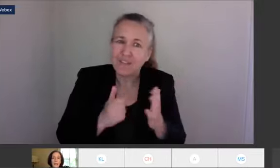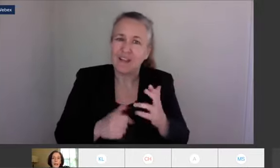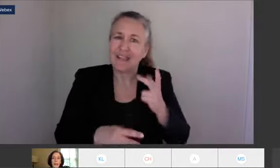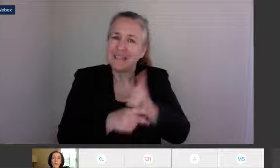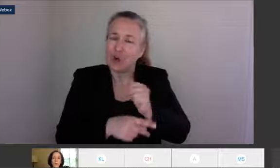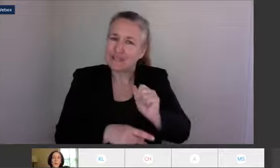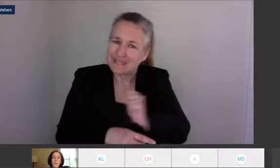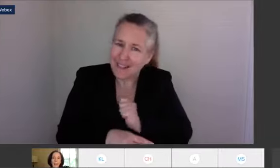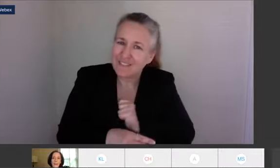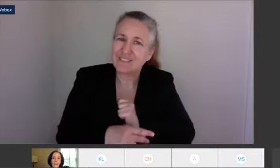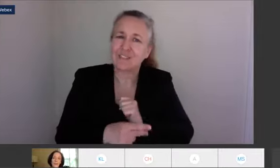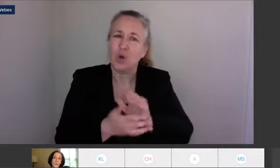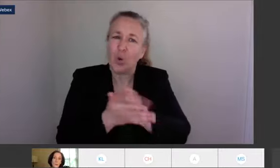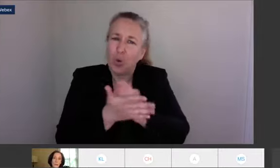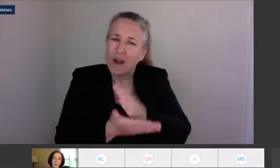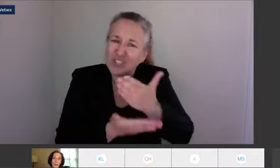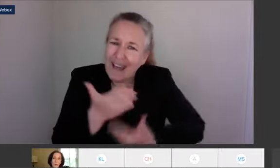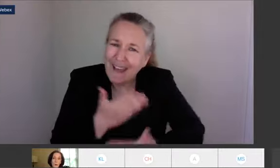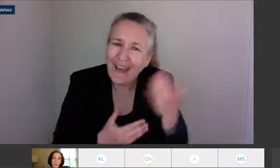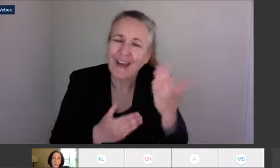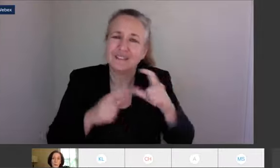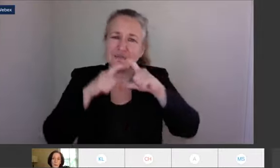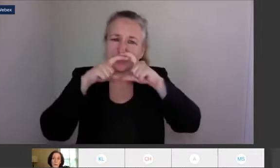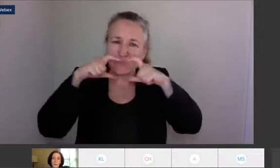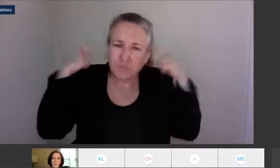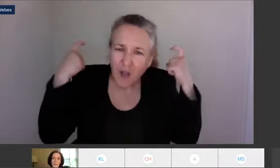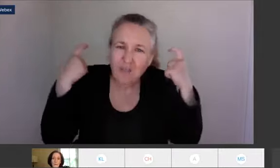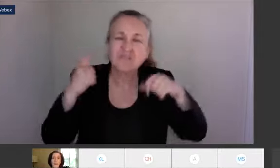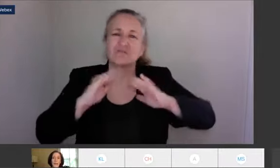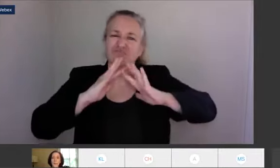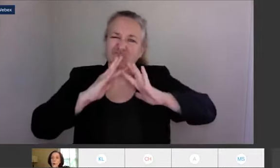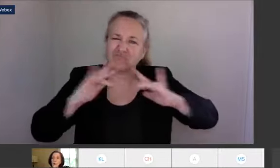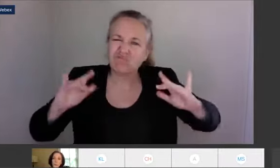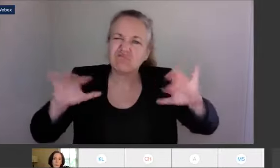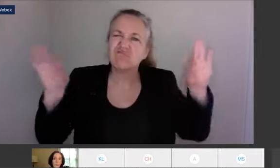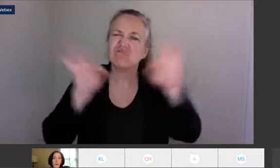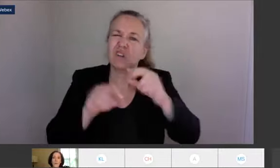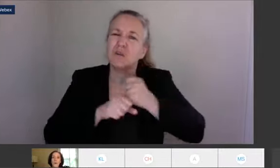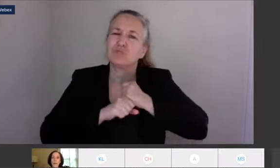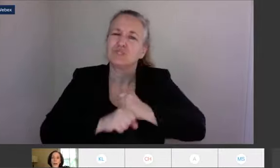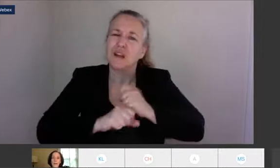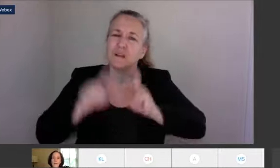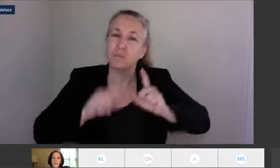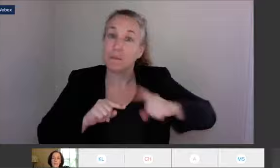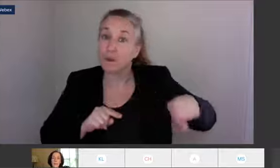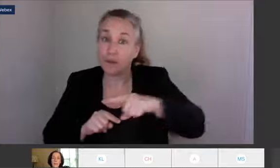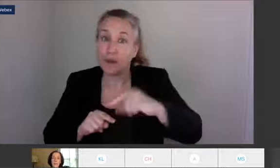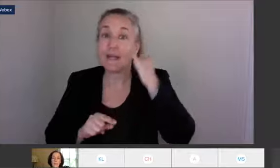wear masks to protect those around us if both people have on masks then that